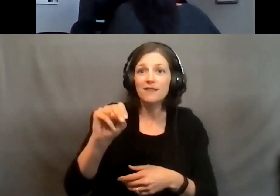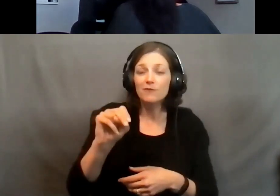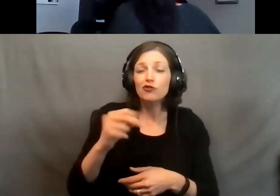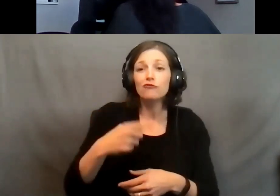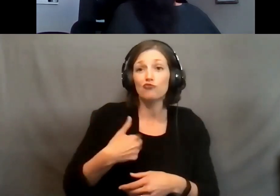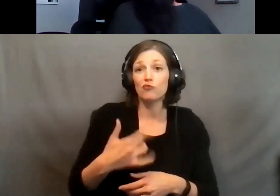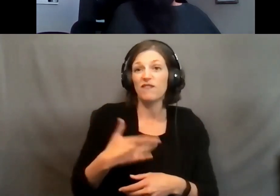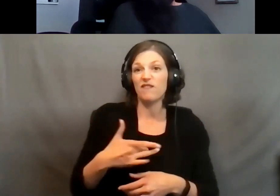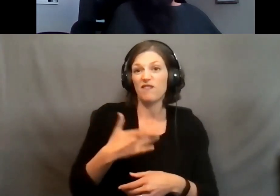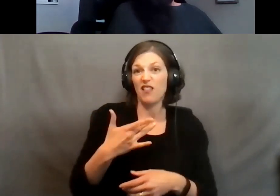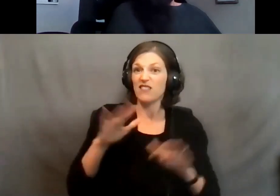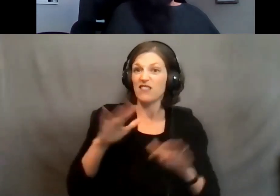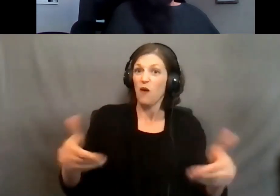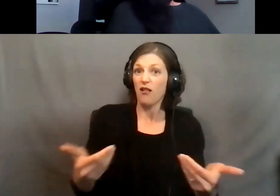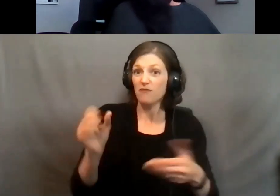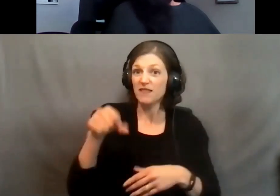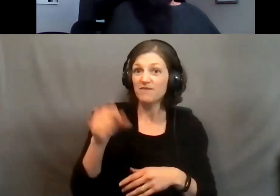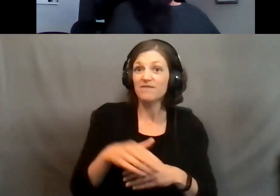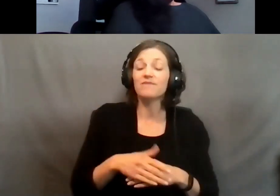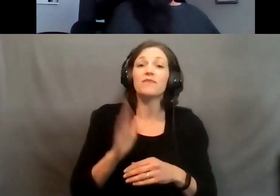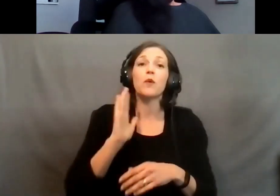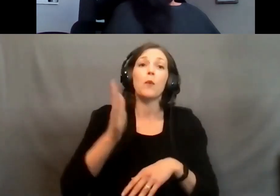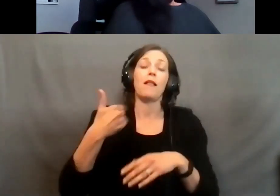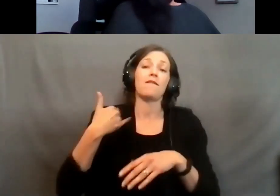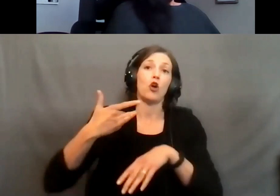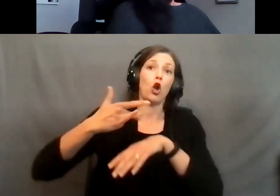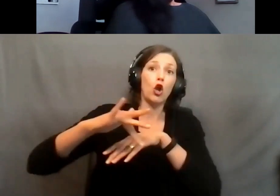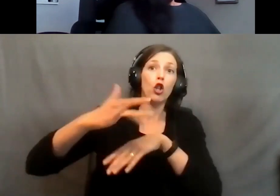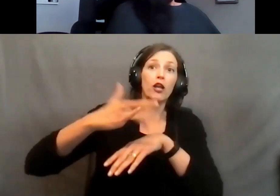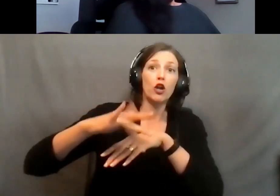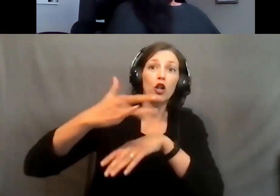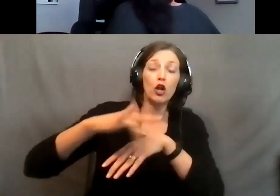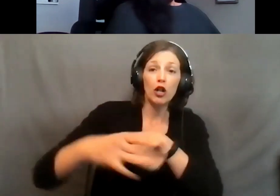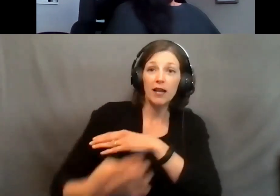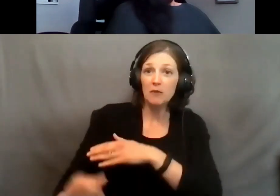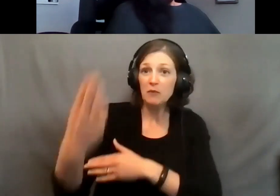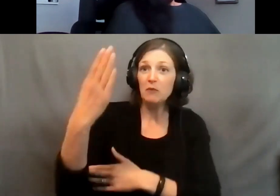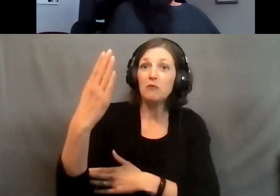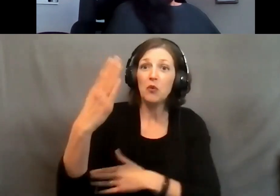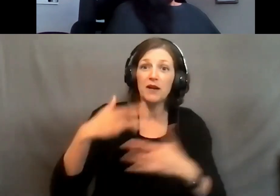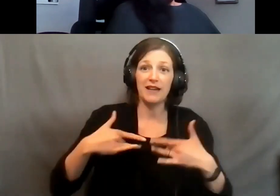13:11:45 We are going to have an early, early, early morning events for those